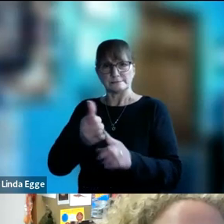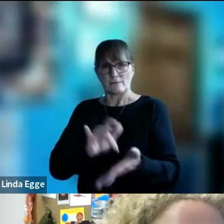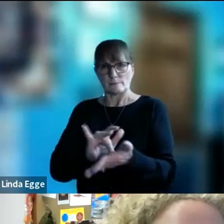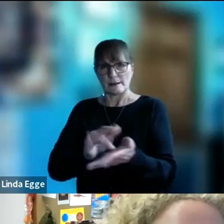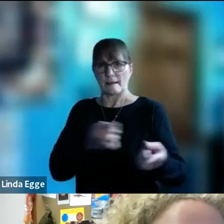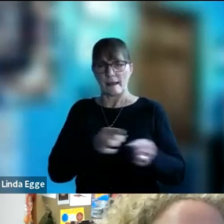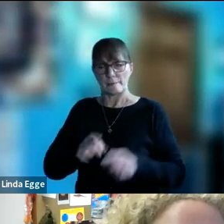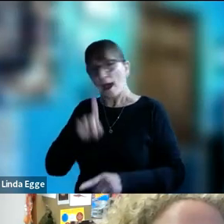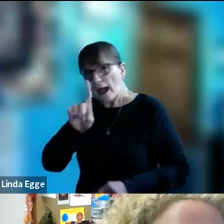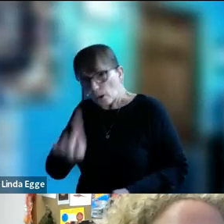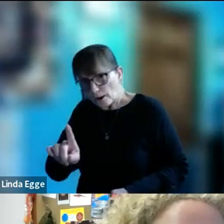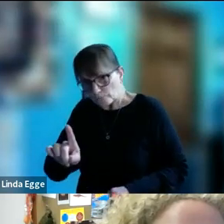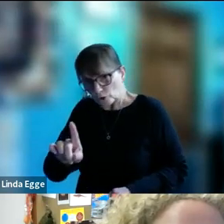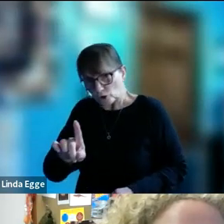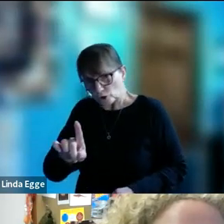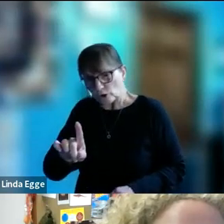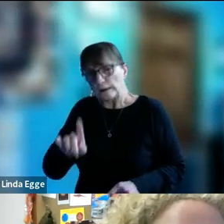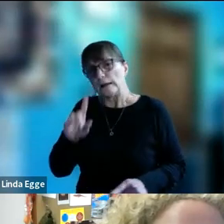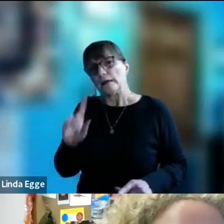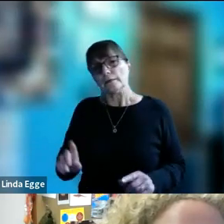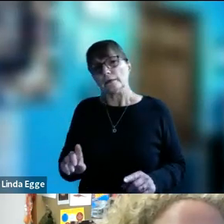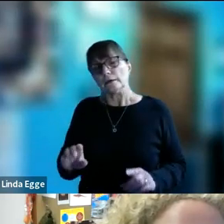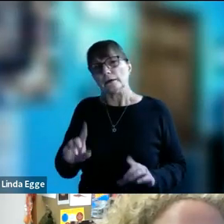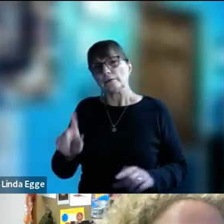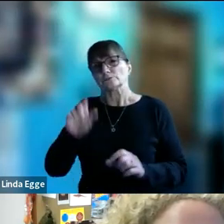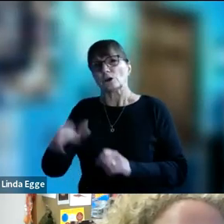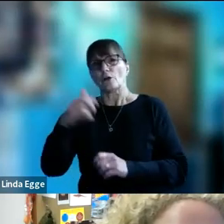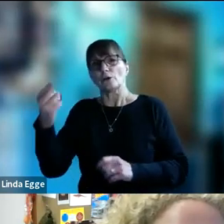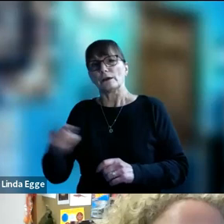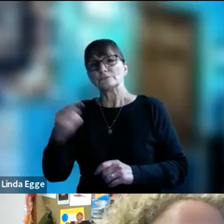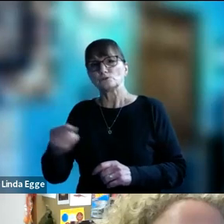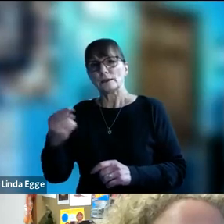however, you know, there's this other history of X, Y, and Z.